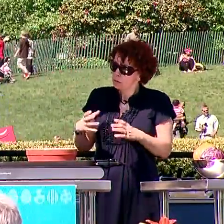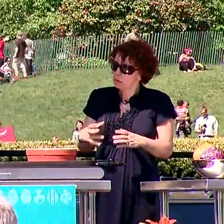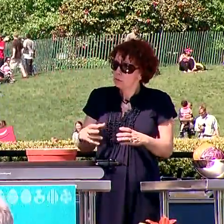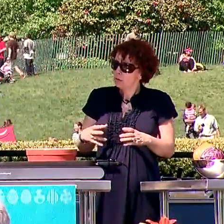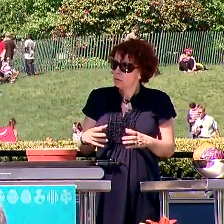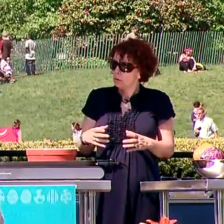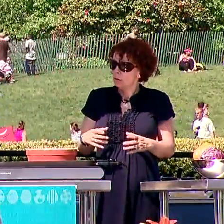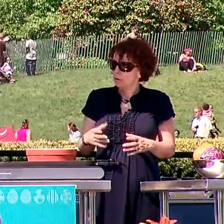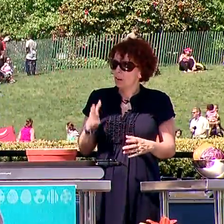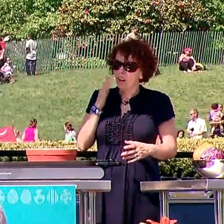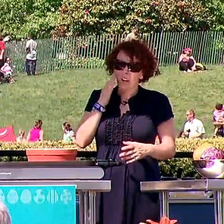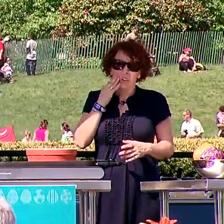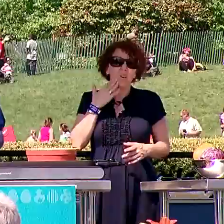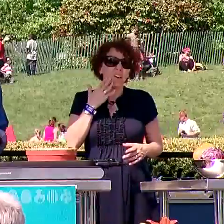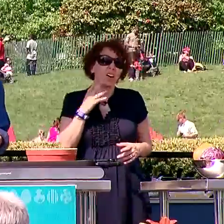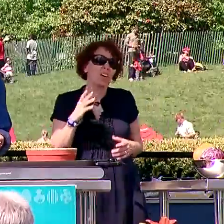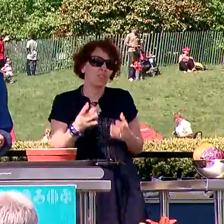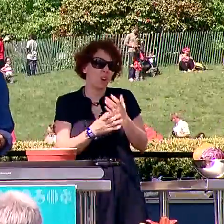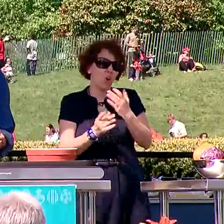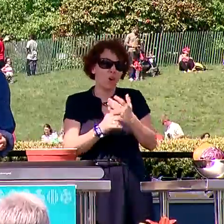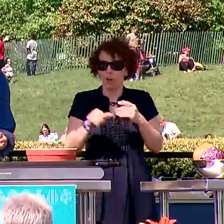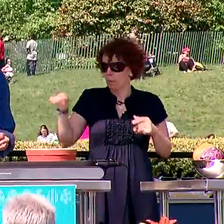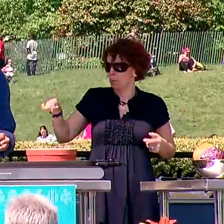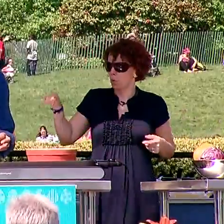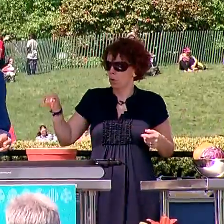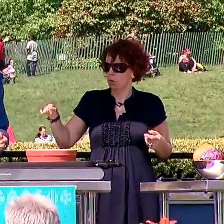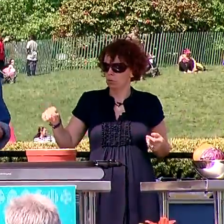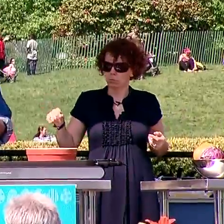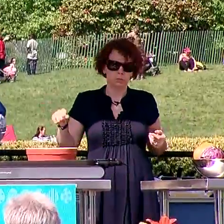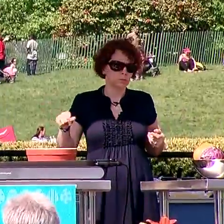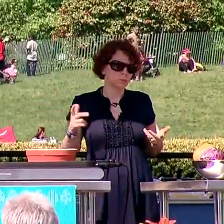and I know I put this oil in here, but I'm going to pour it out.